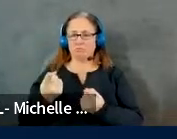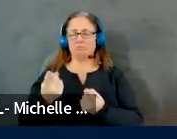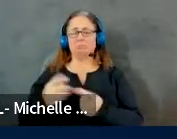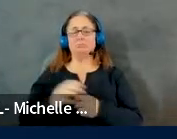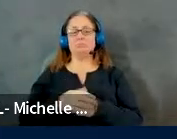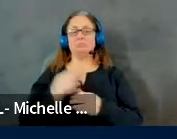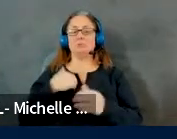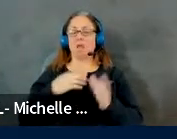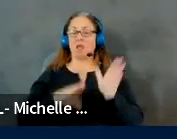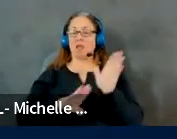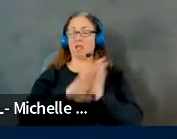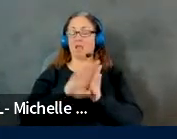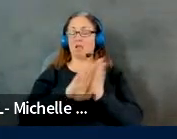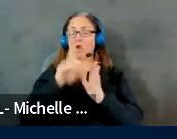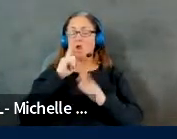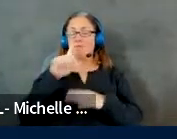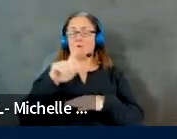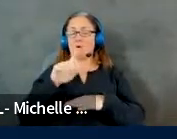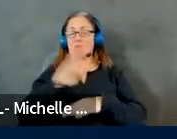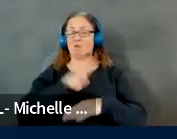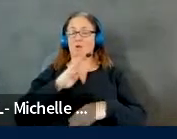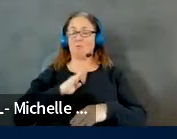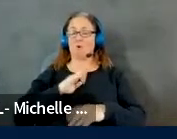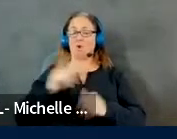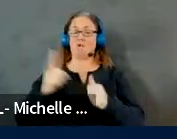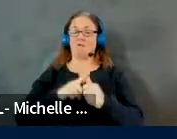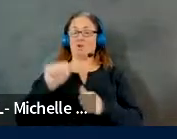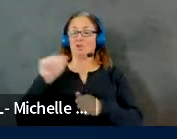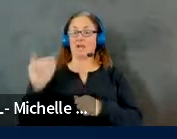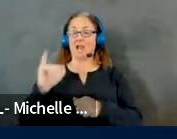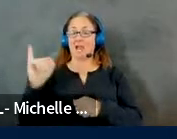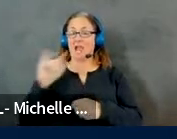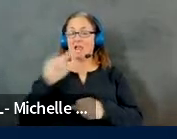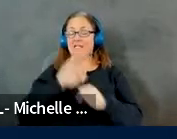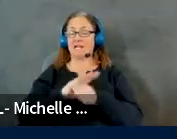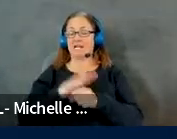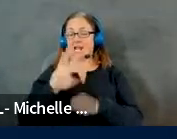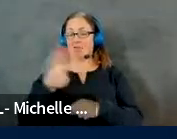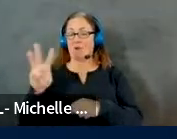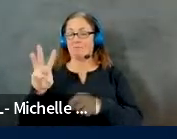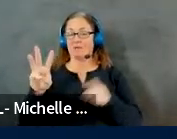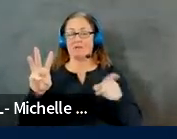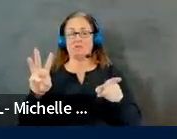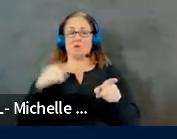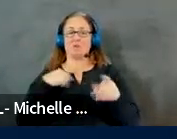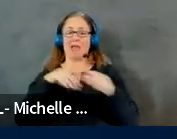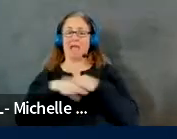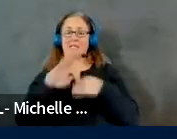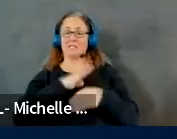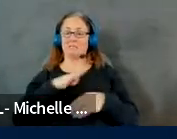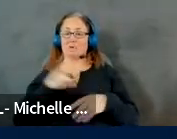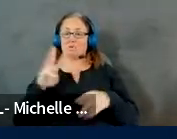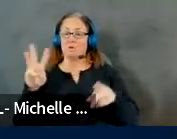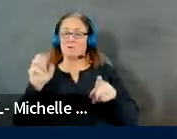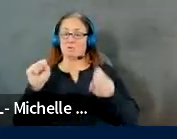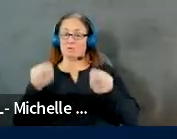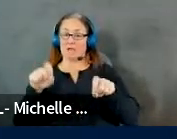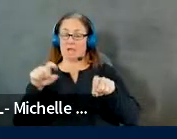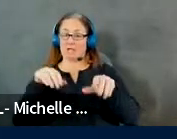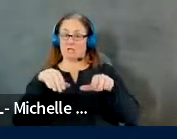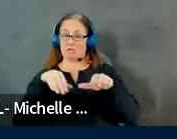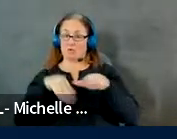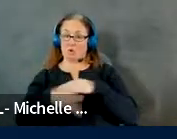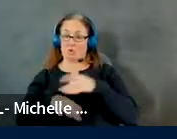the board's first AI dedicated web page. So on the Access Board's web page, you can go to our